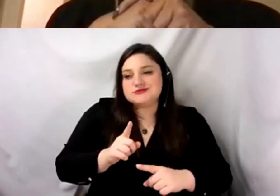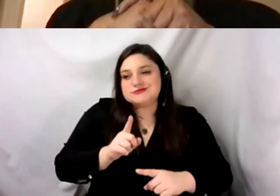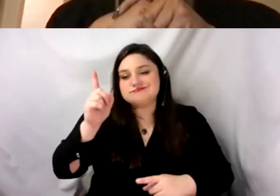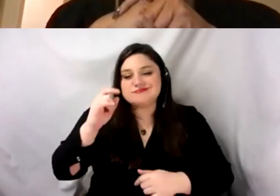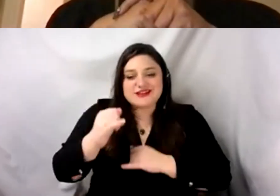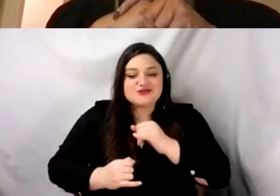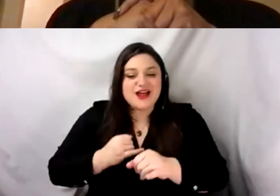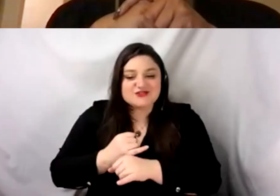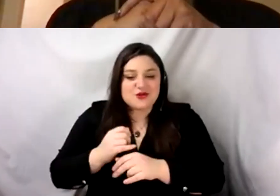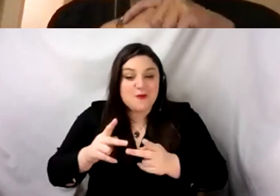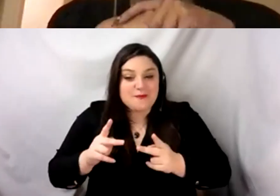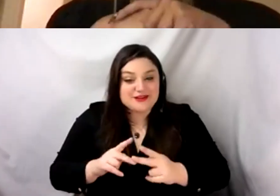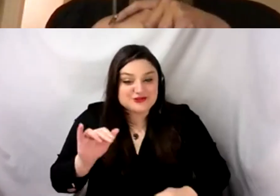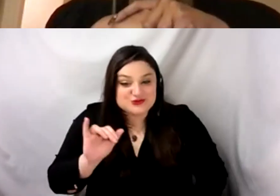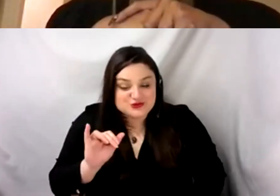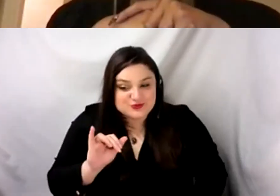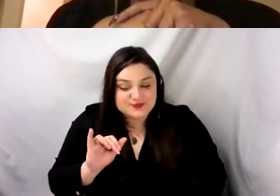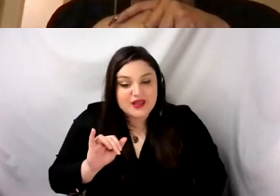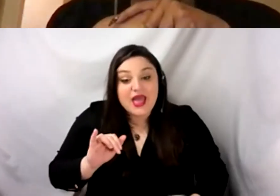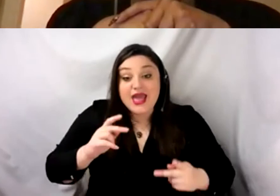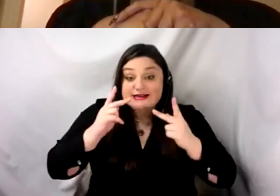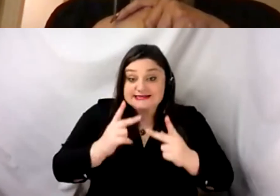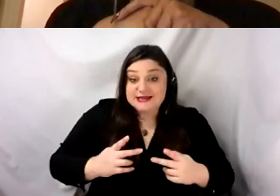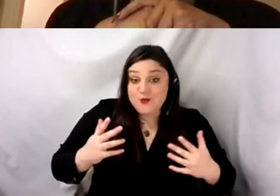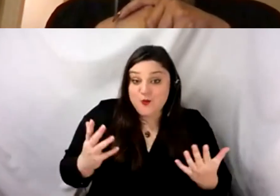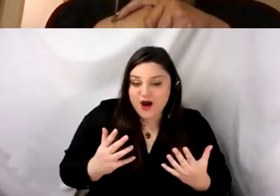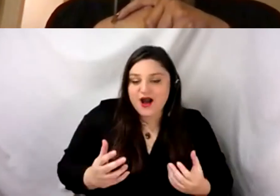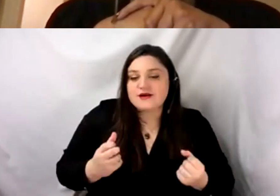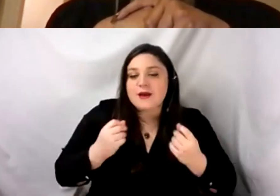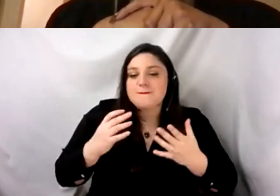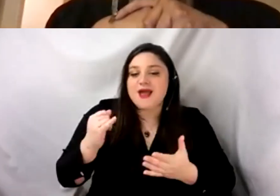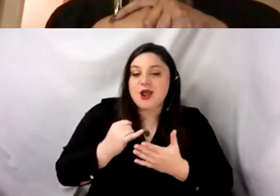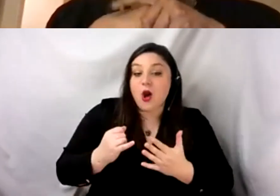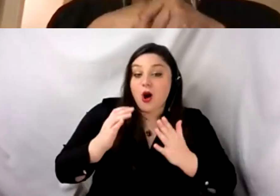are coming with COVID writers. Many artists will not perform